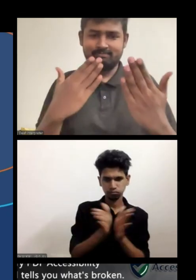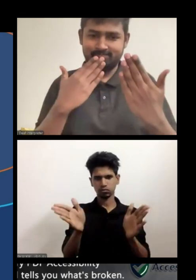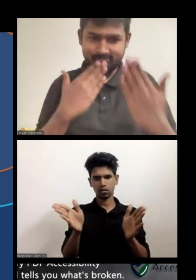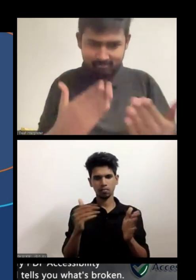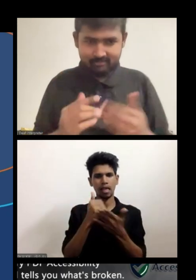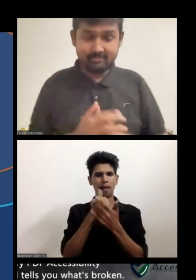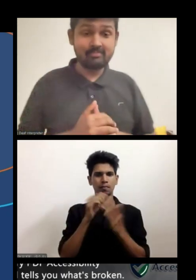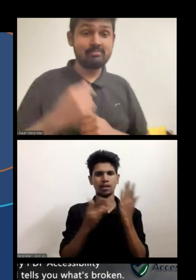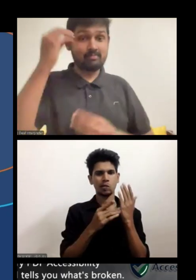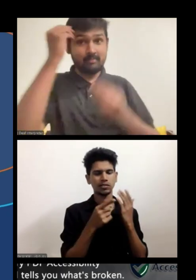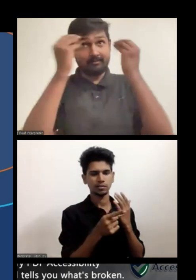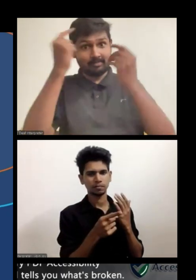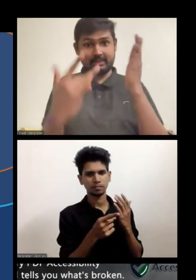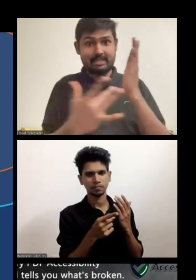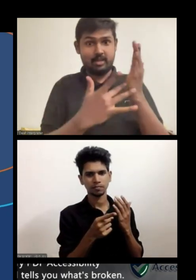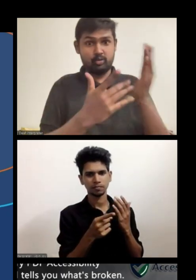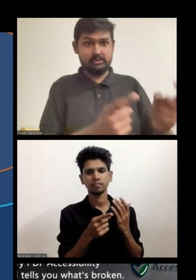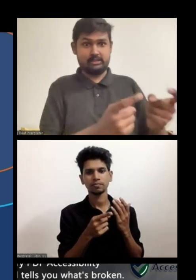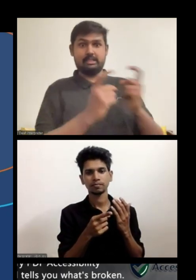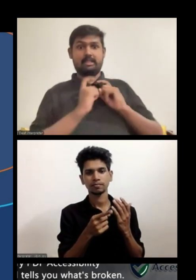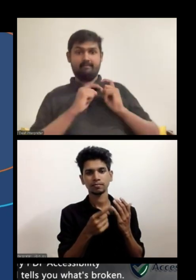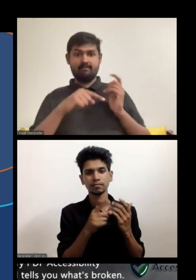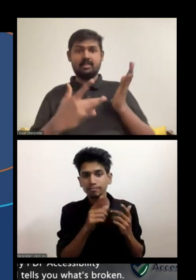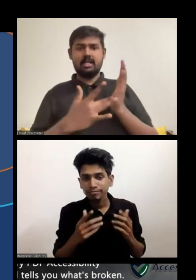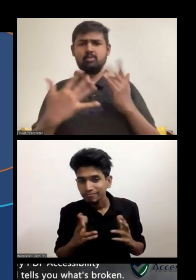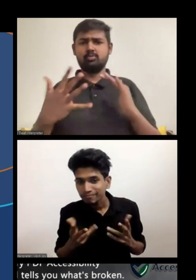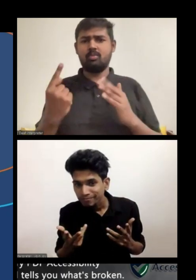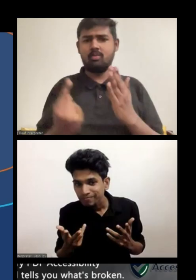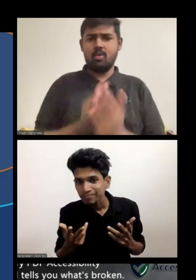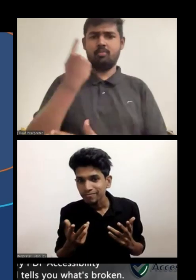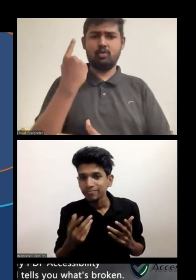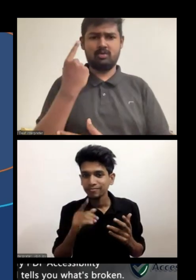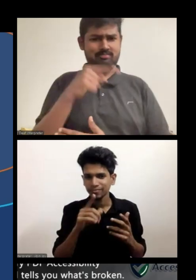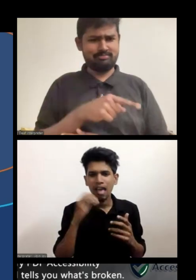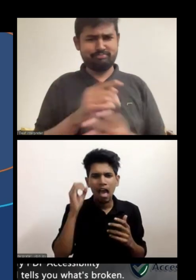done earlier. So why not let's move beyond awareness. It's time for action.